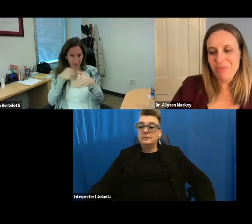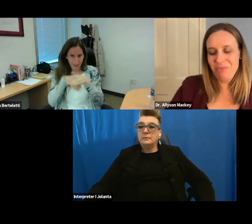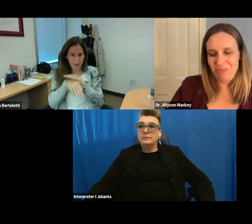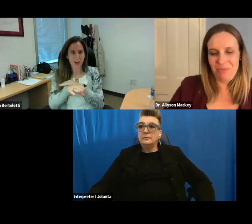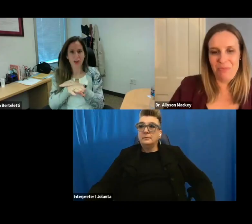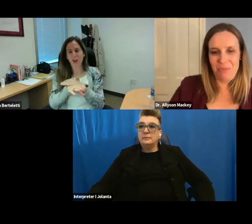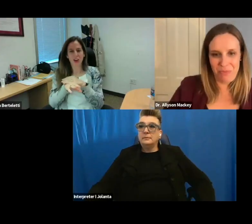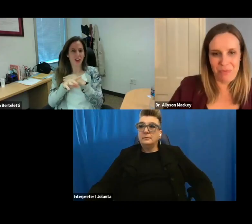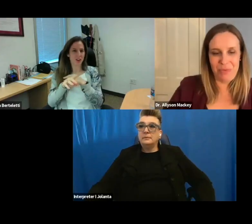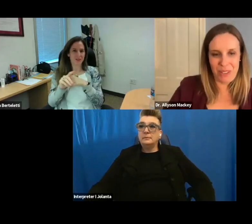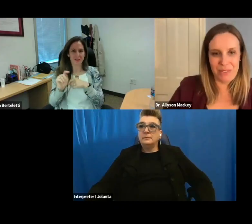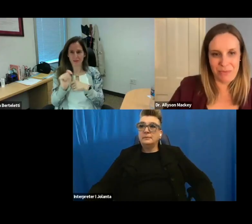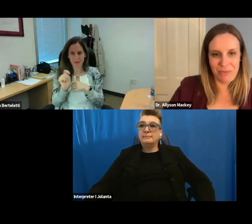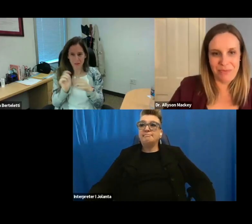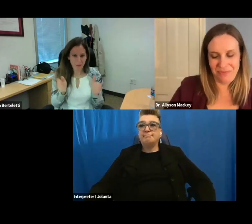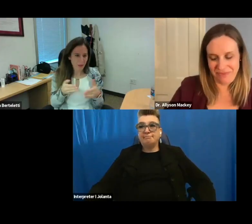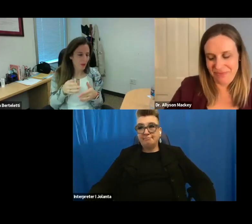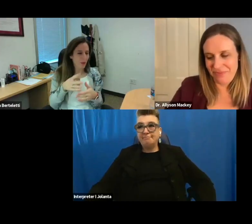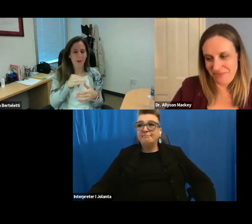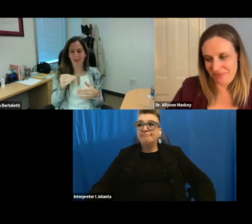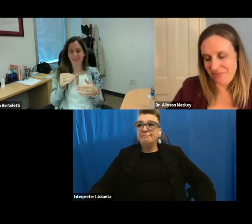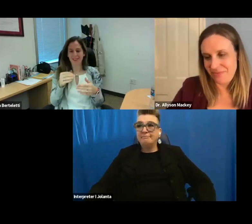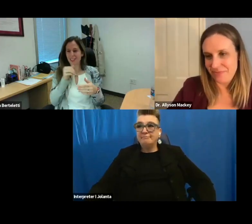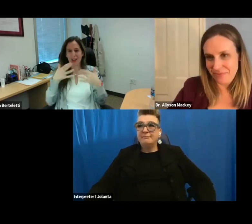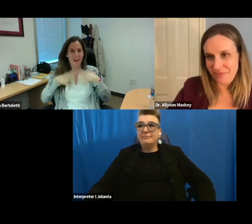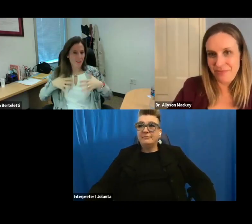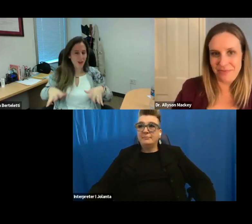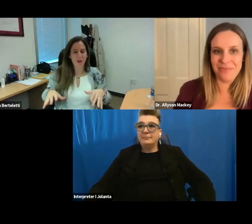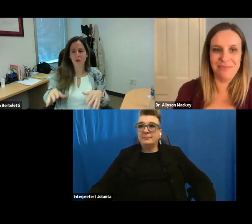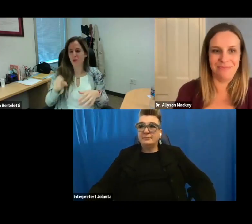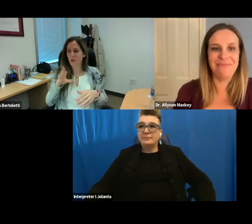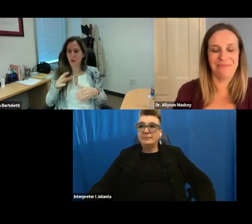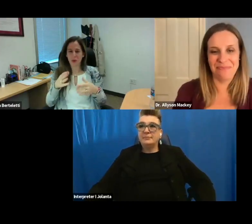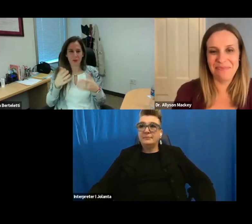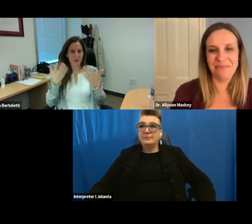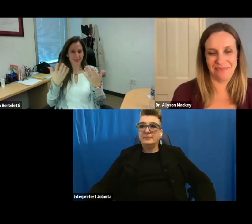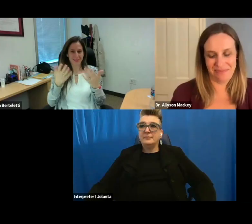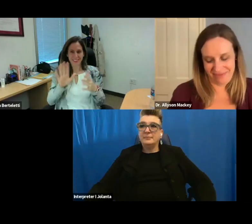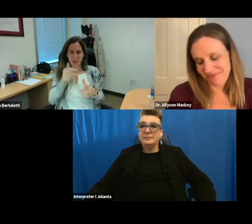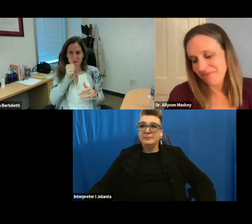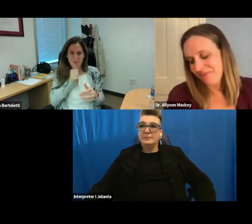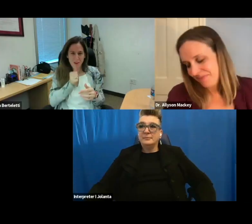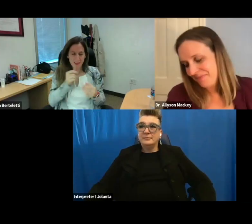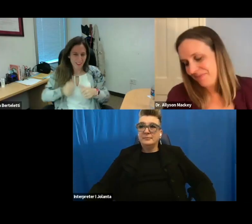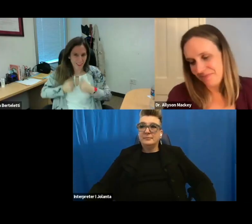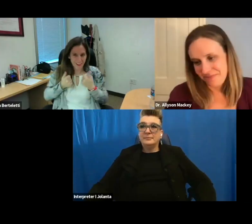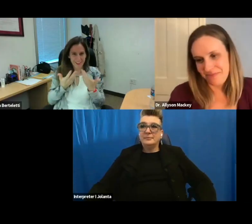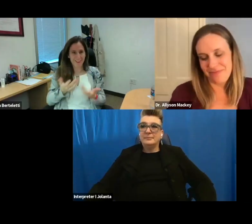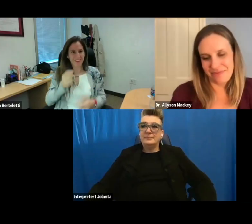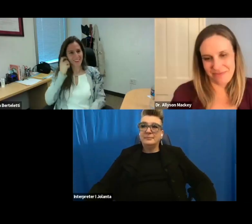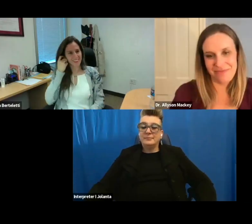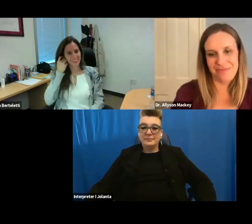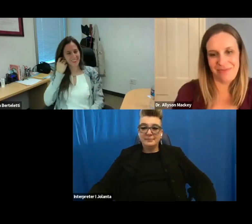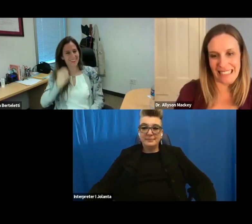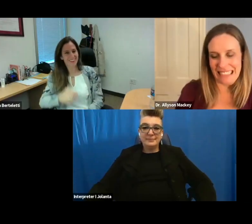in settings where people you know are in their private bathroom maybe dressed maybe not dressed